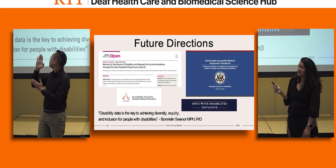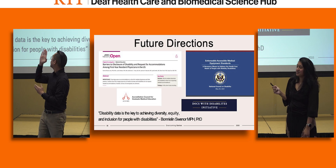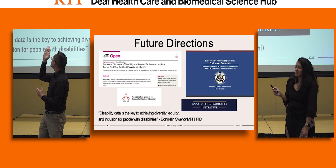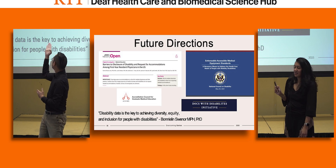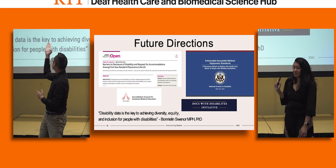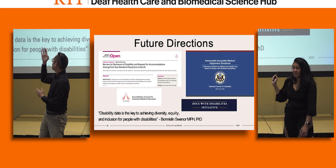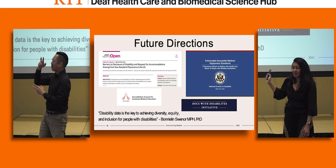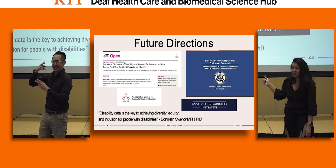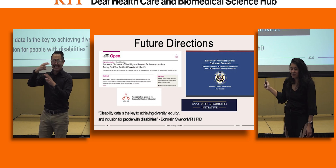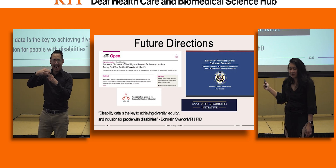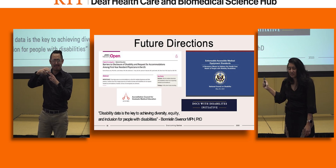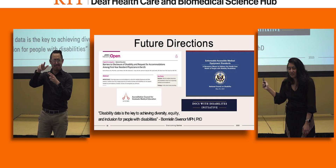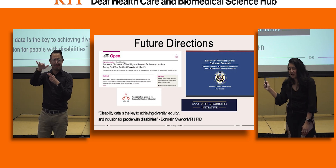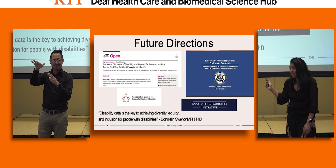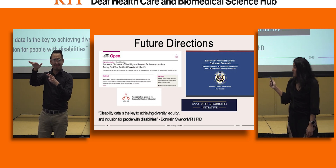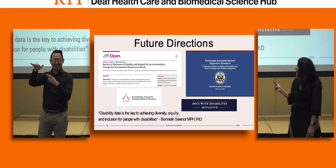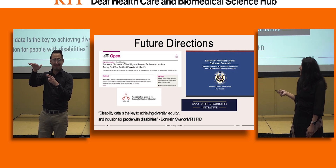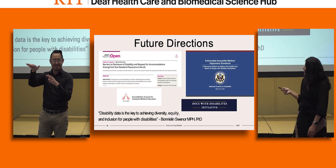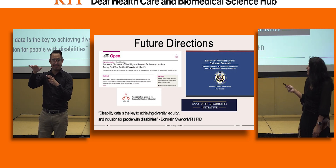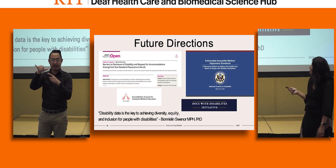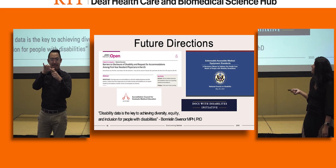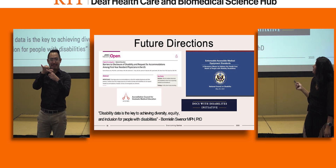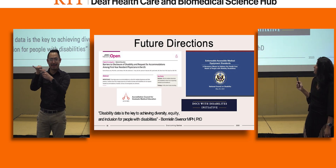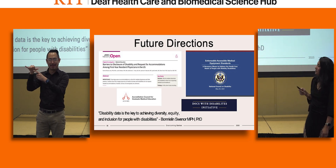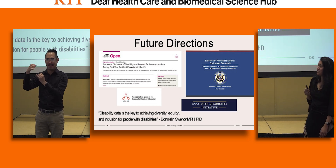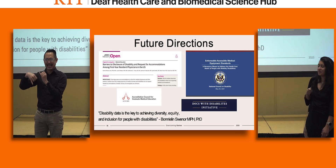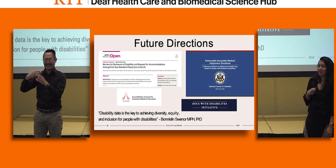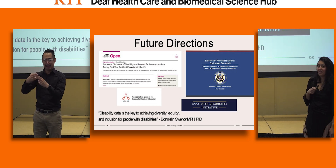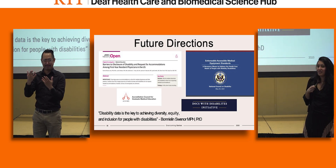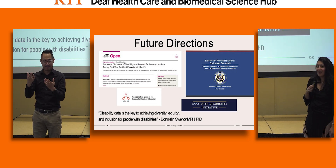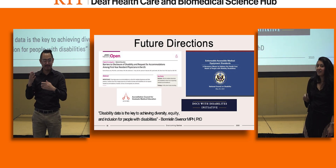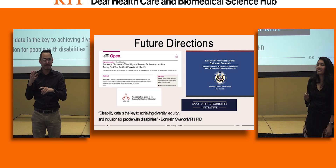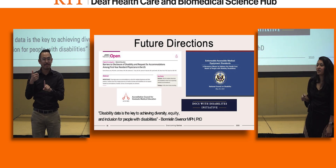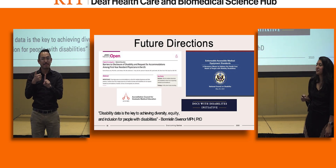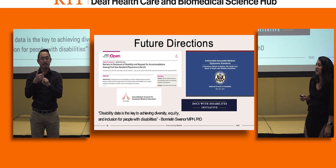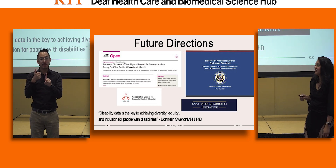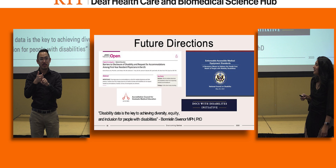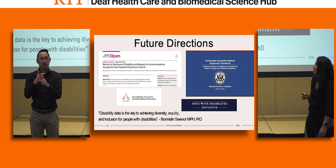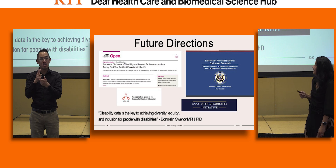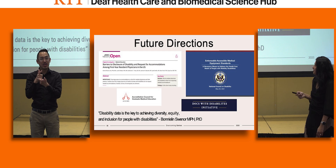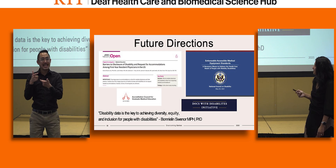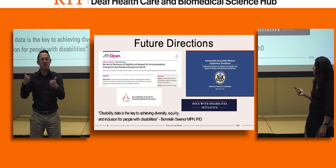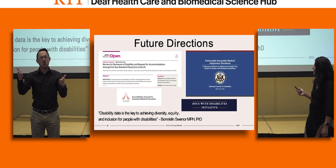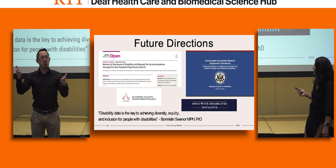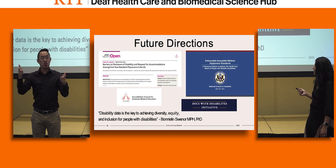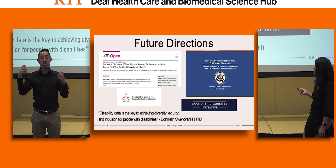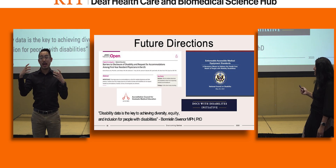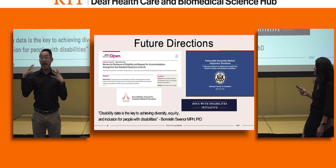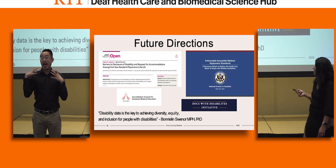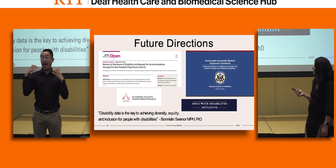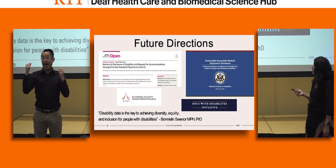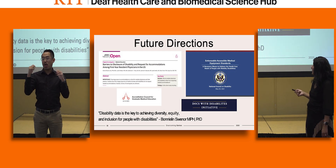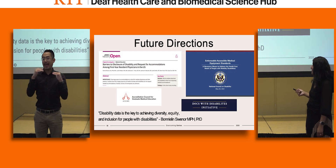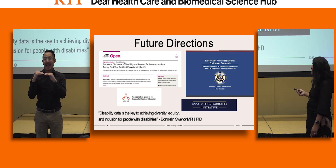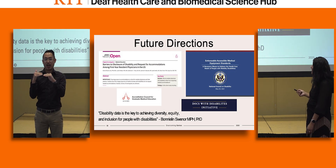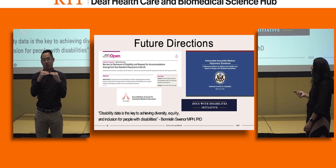Dr. Swenor, are huge health equity researchers that are in this field.